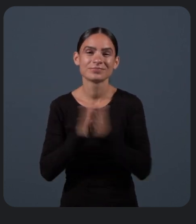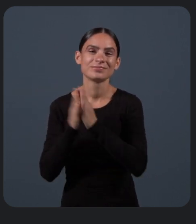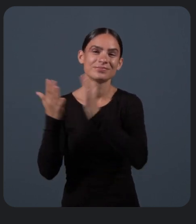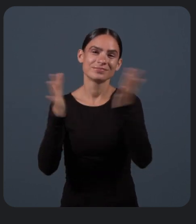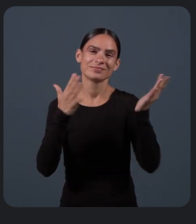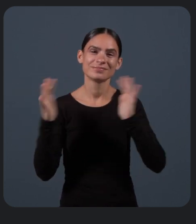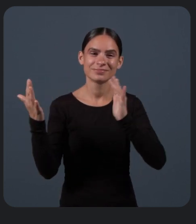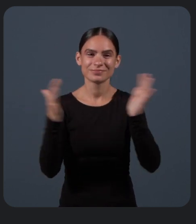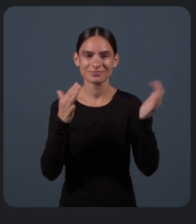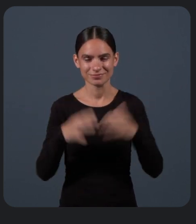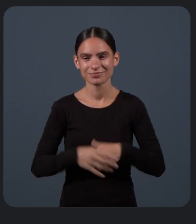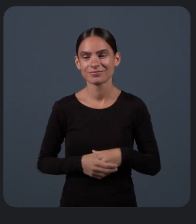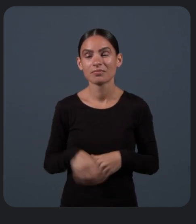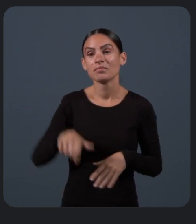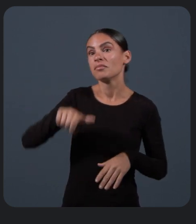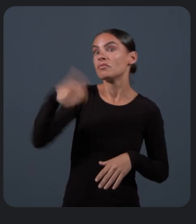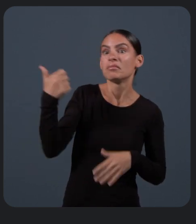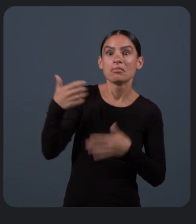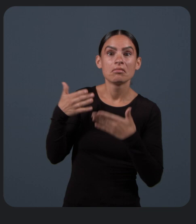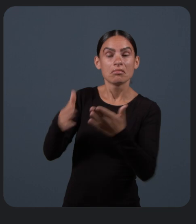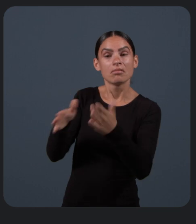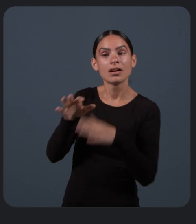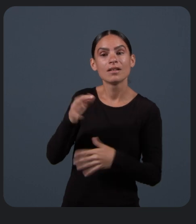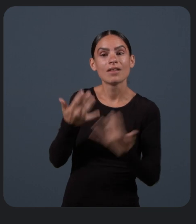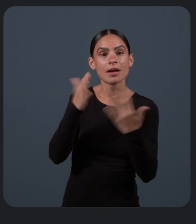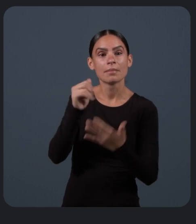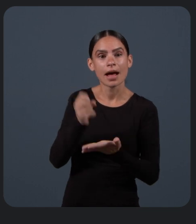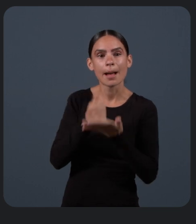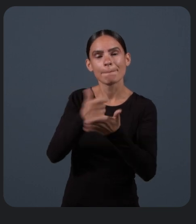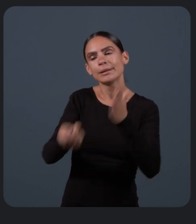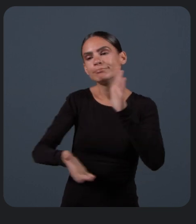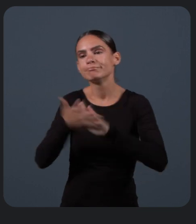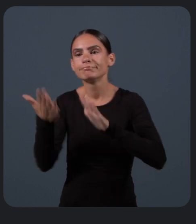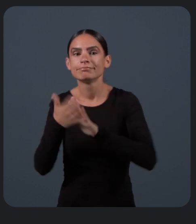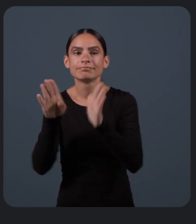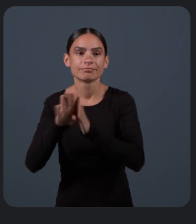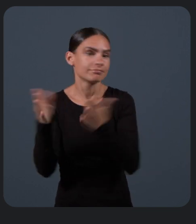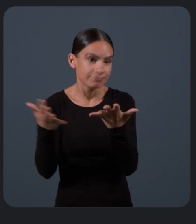Another way Firebase helps you accelerate development is by making it easier